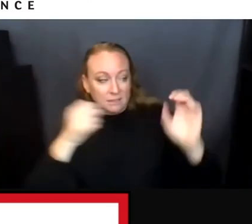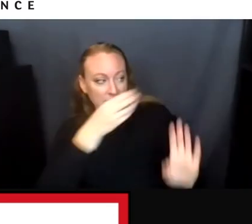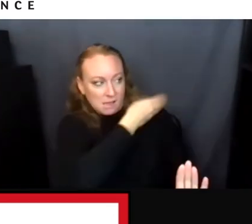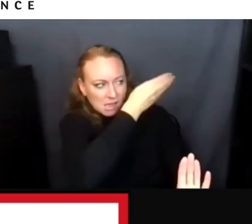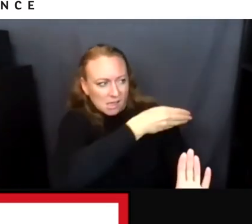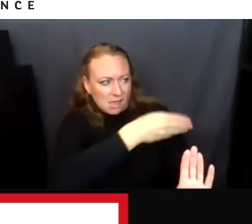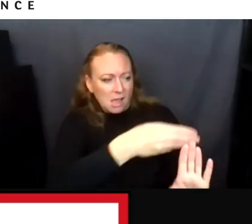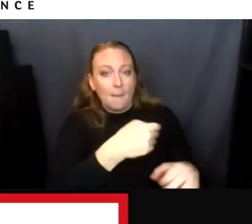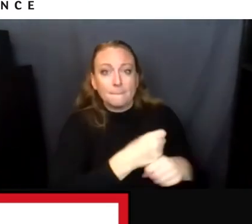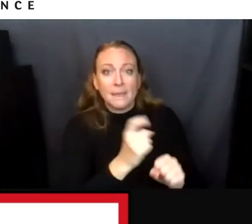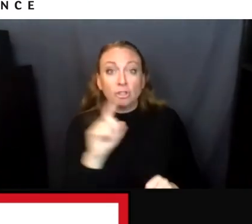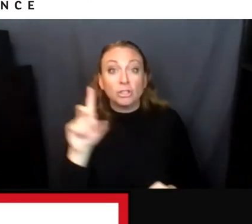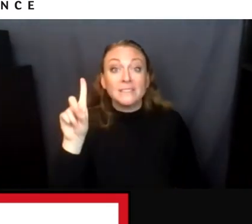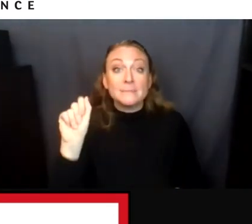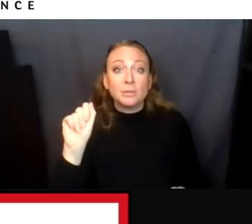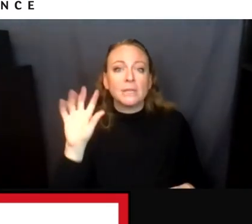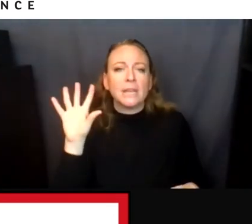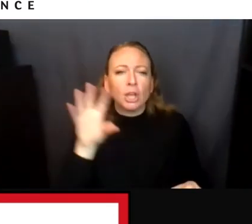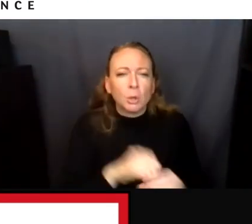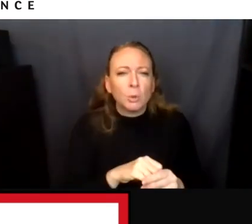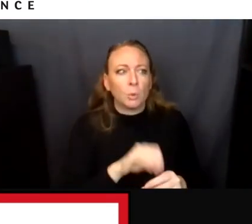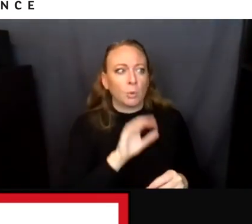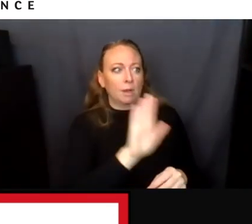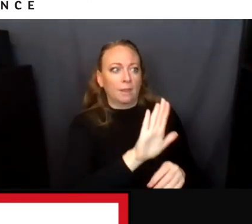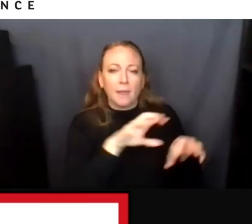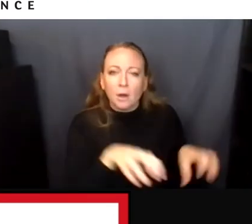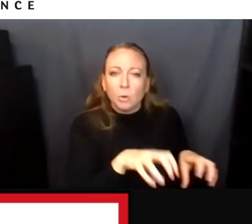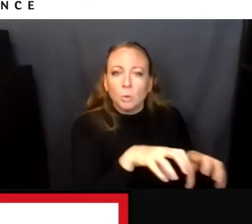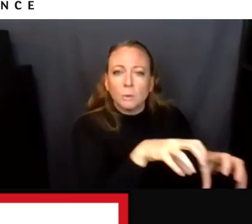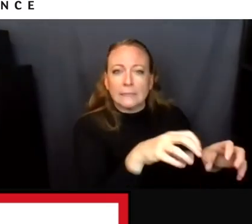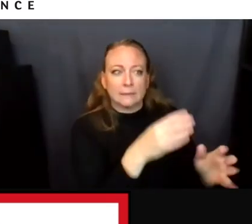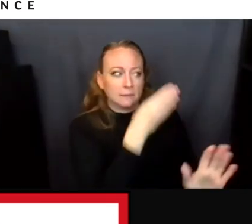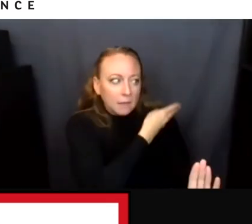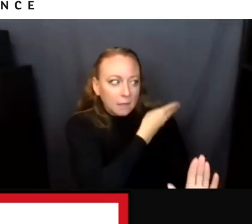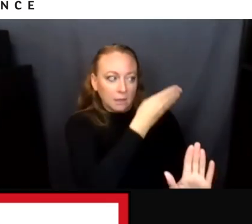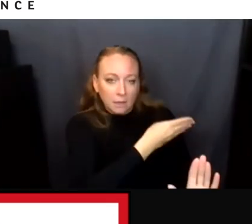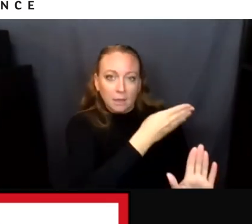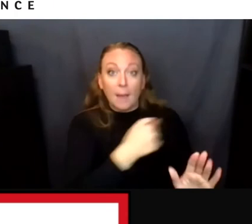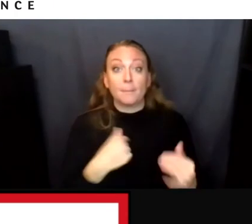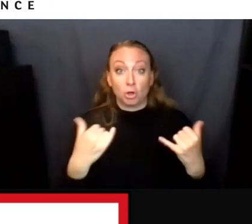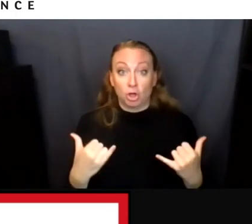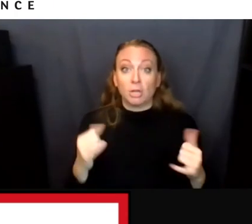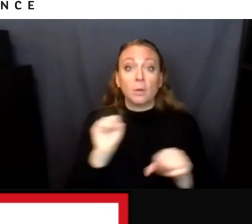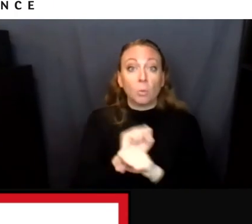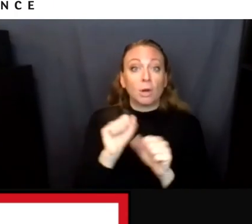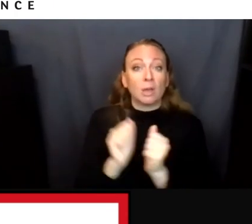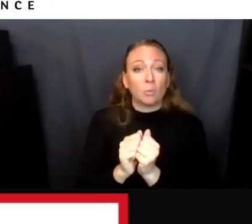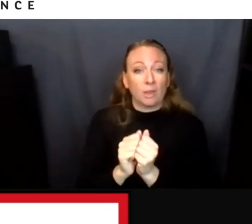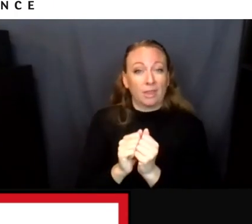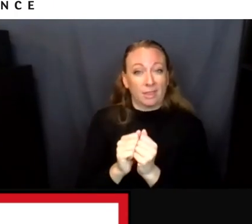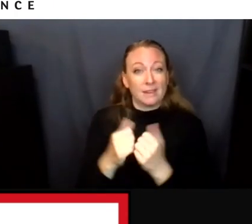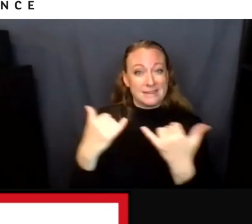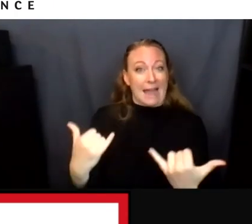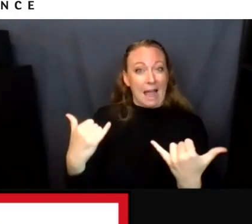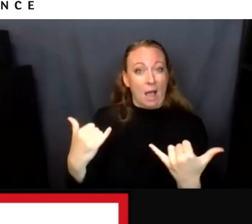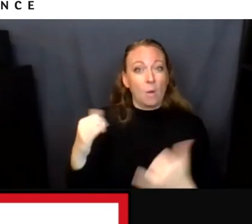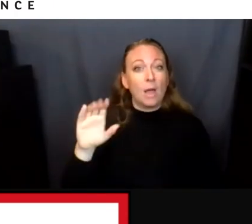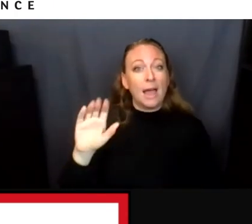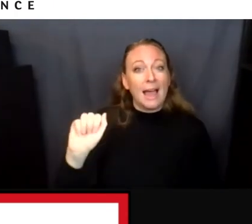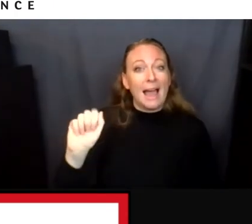in everything that they do. I'm currently working with this administration and trying to get people with disabilities hired